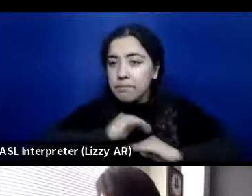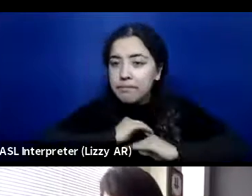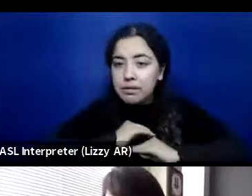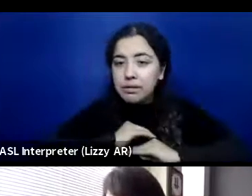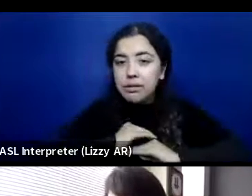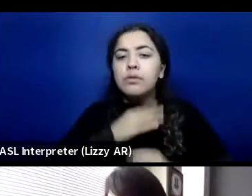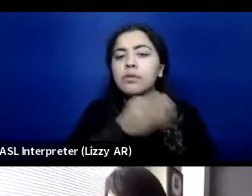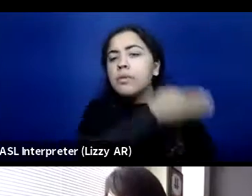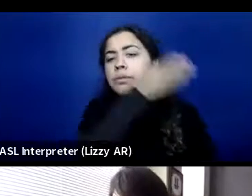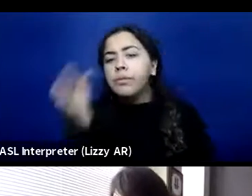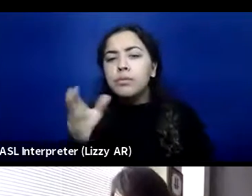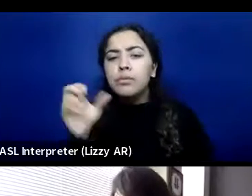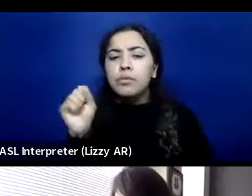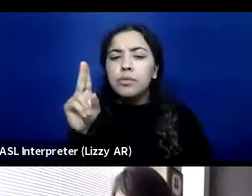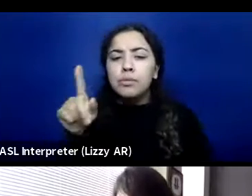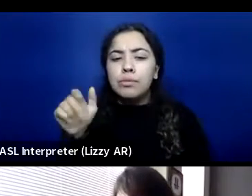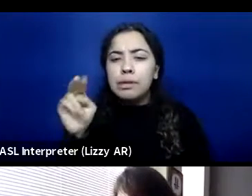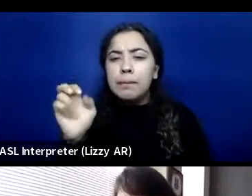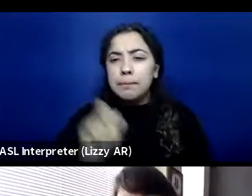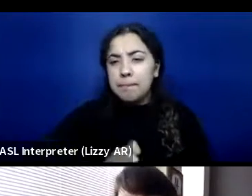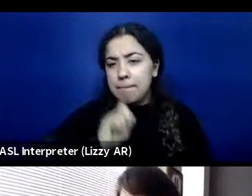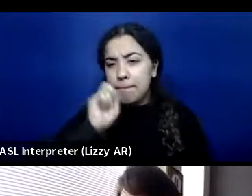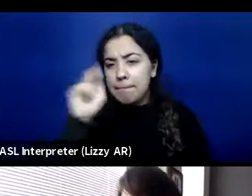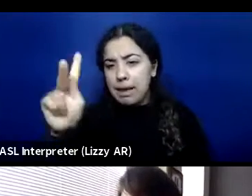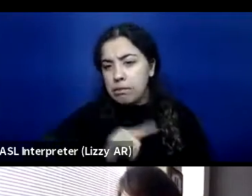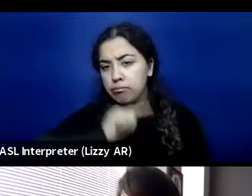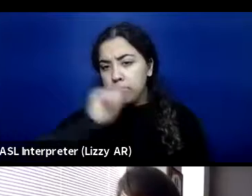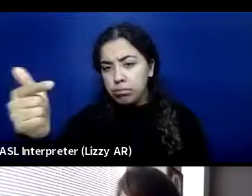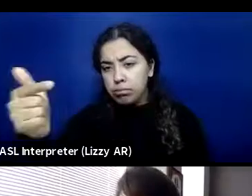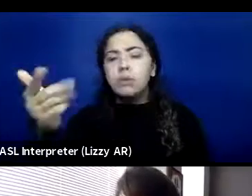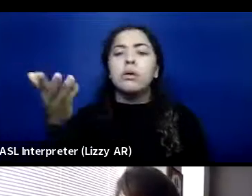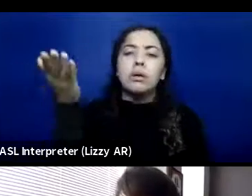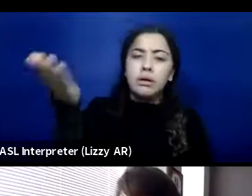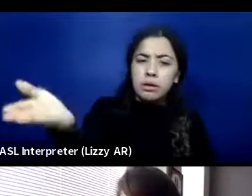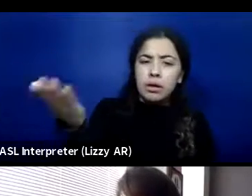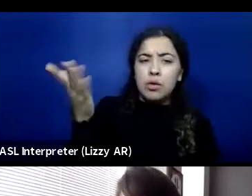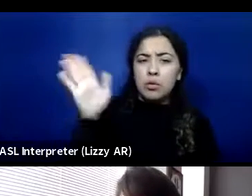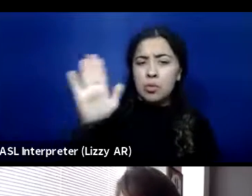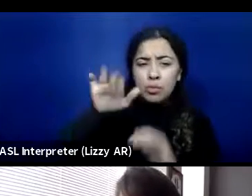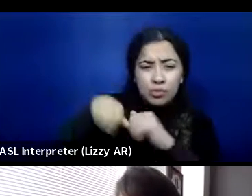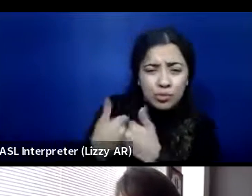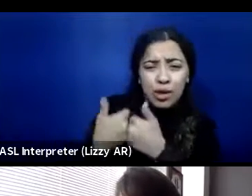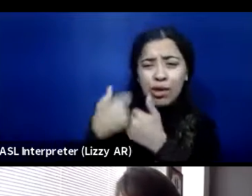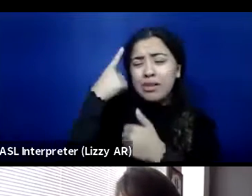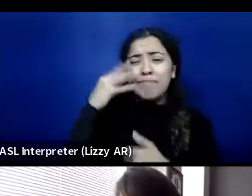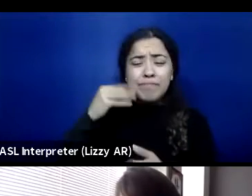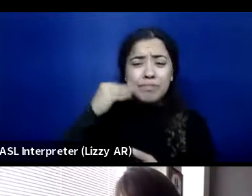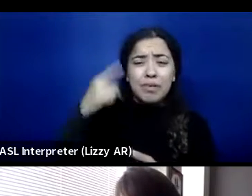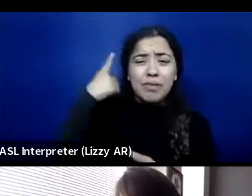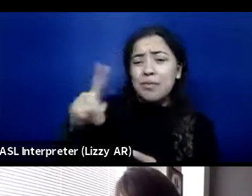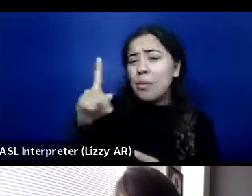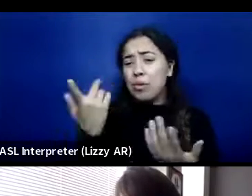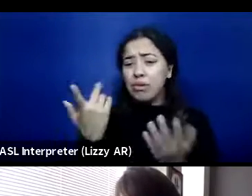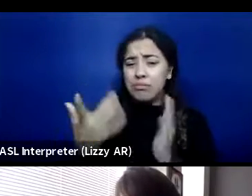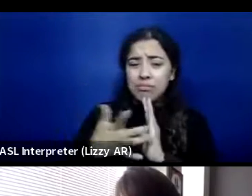in raising accessibility as an important issue in a corporation as large and diverse as AT&T? And what do you believe